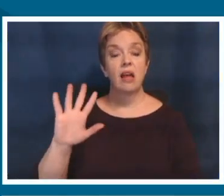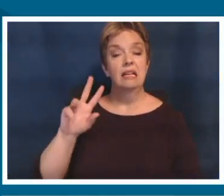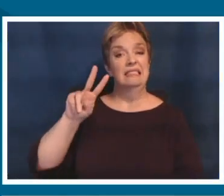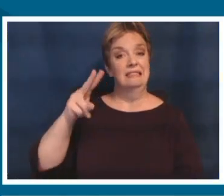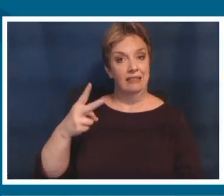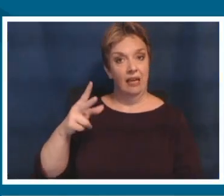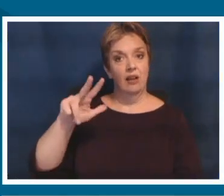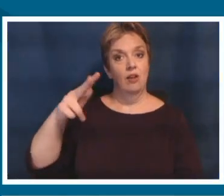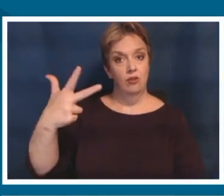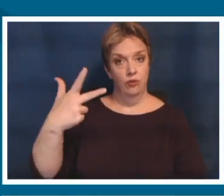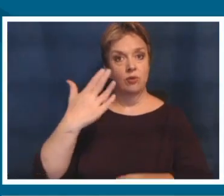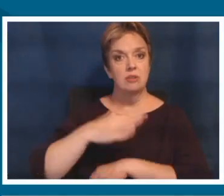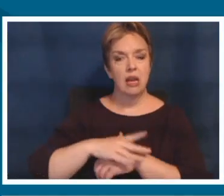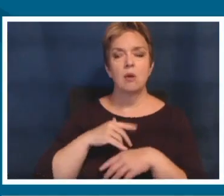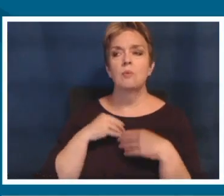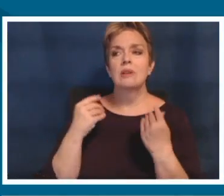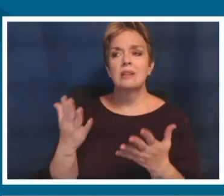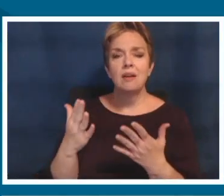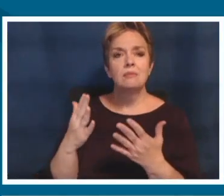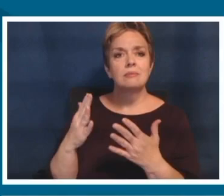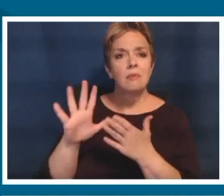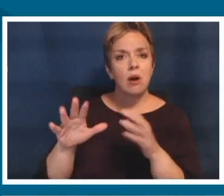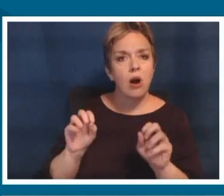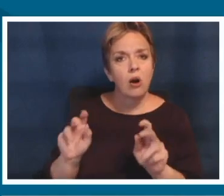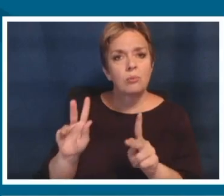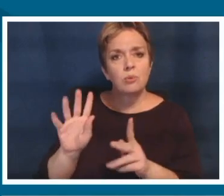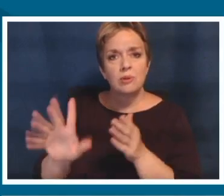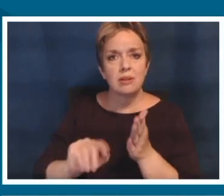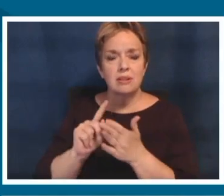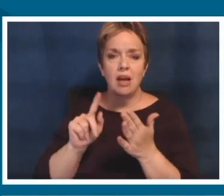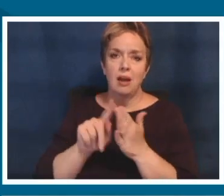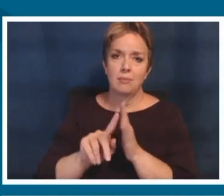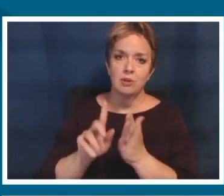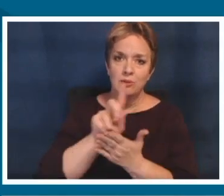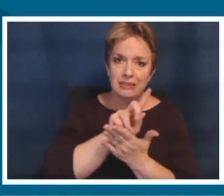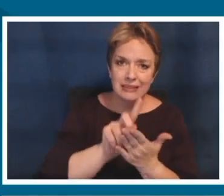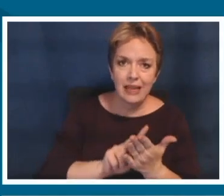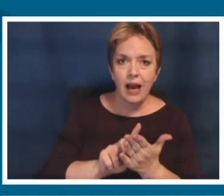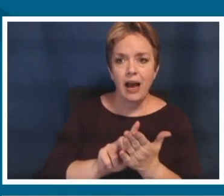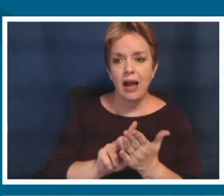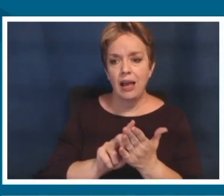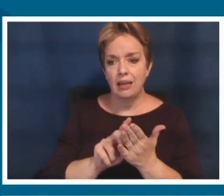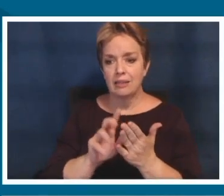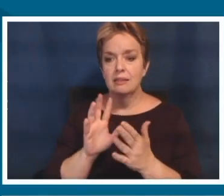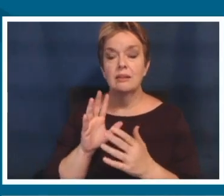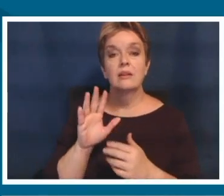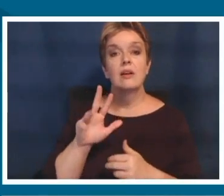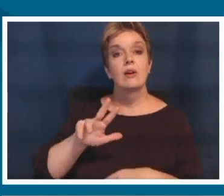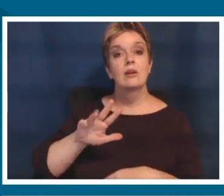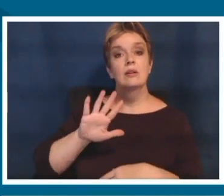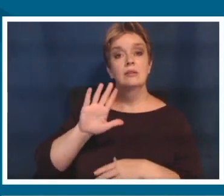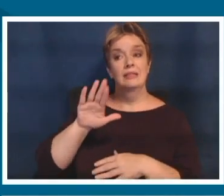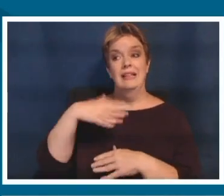um what their activations would be and then the third day we got we got on a